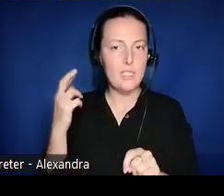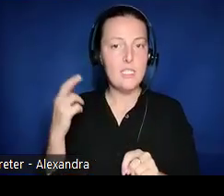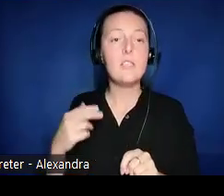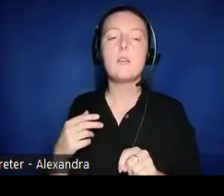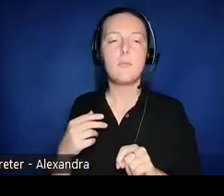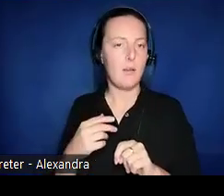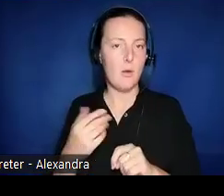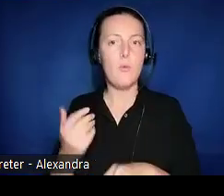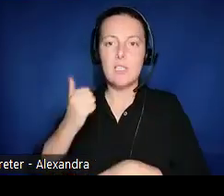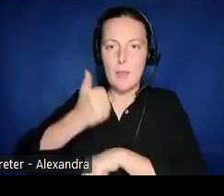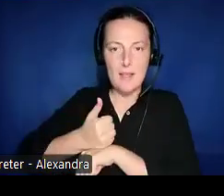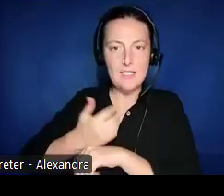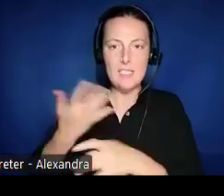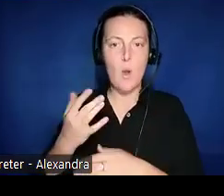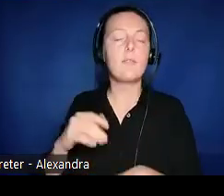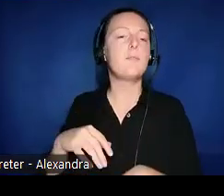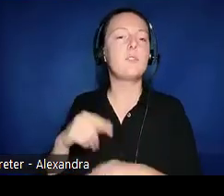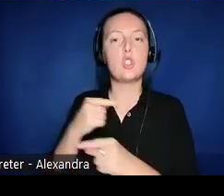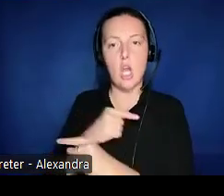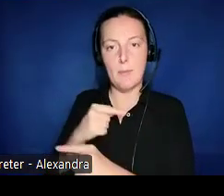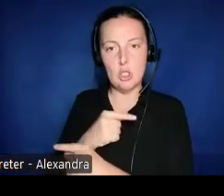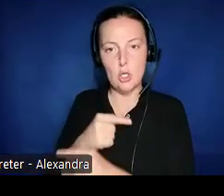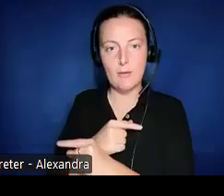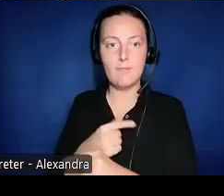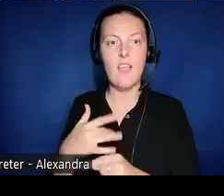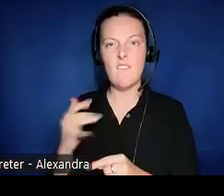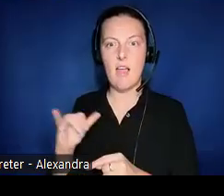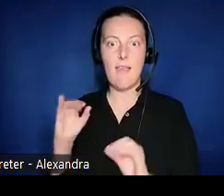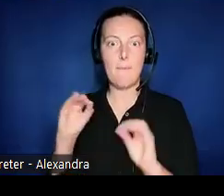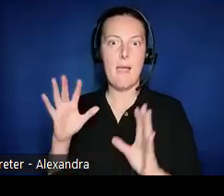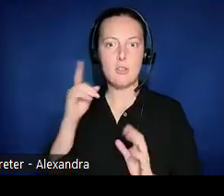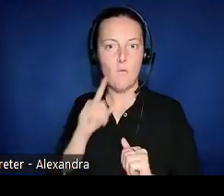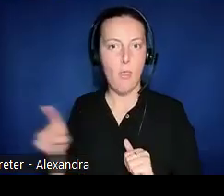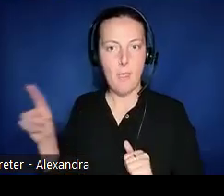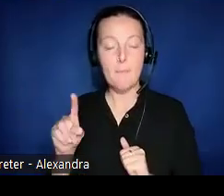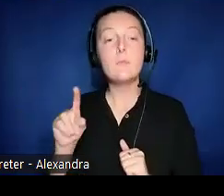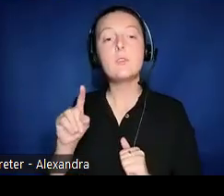this thing that sort of felt magic to them. Uh so you can see if I want to divide a line into